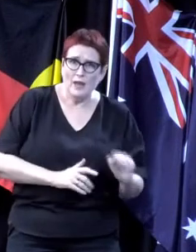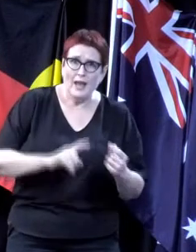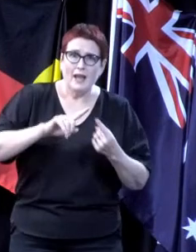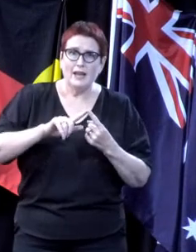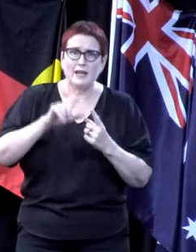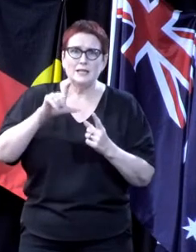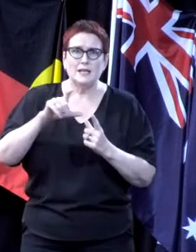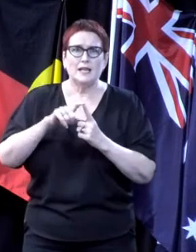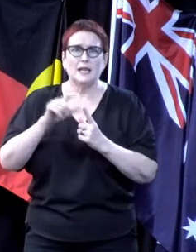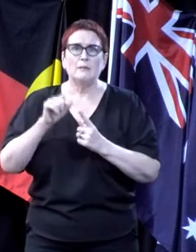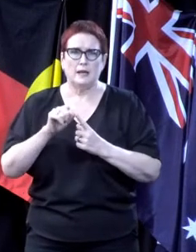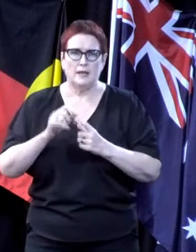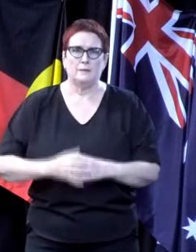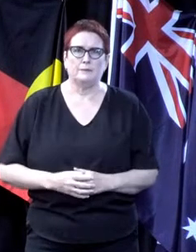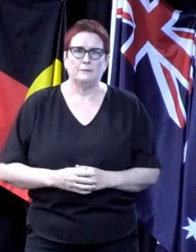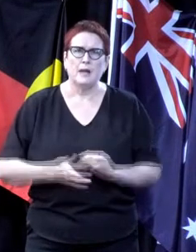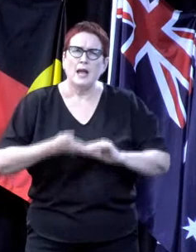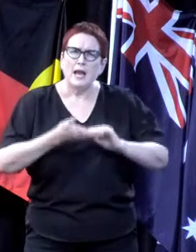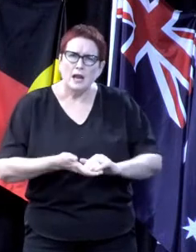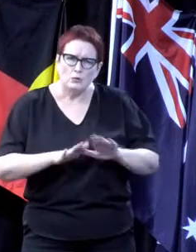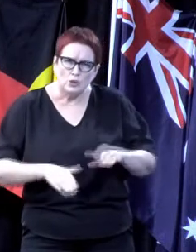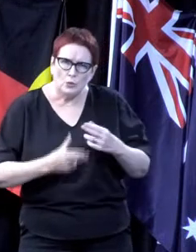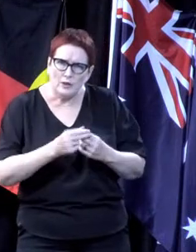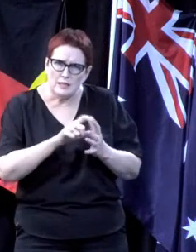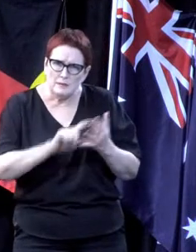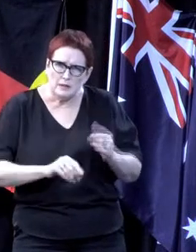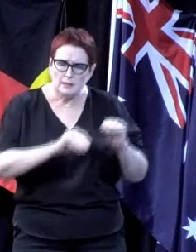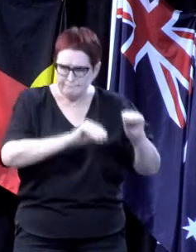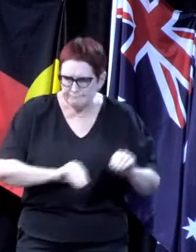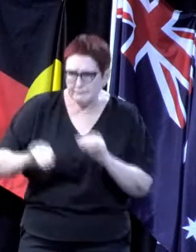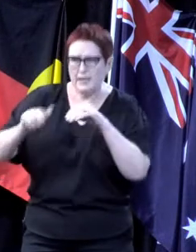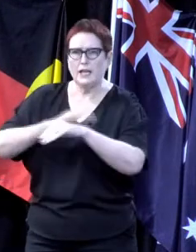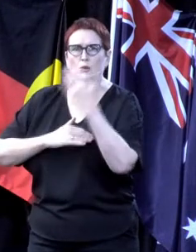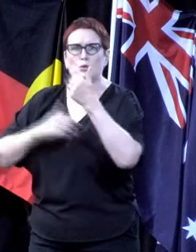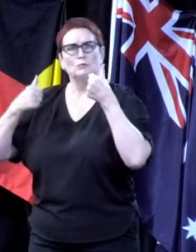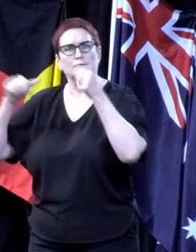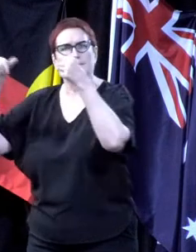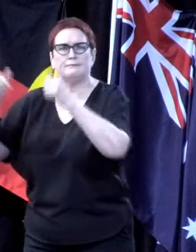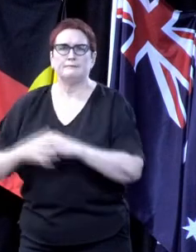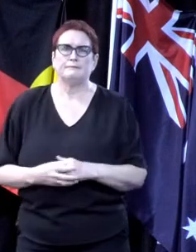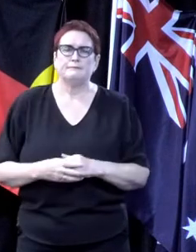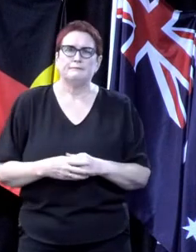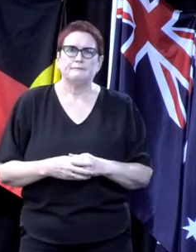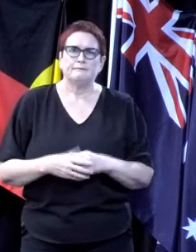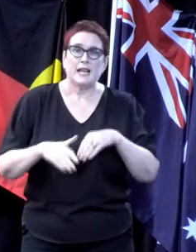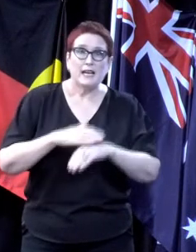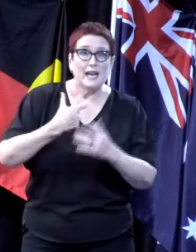which supports the transition of children with disability to school, and including more children with disability in kindergarten programs